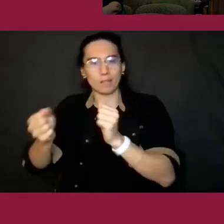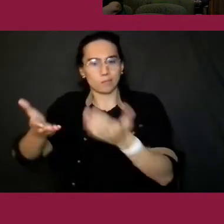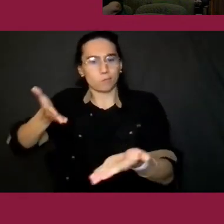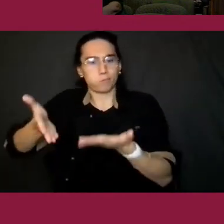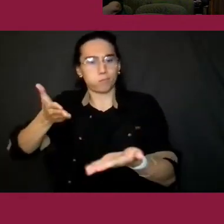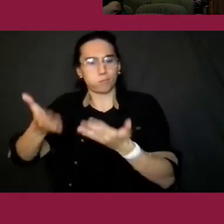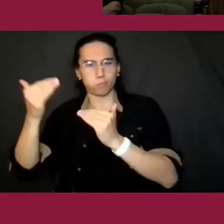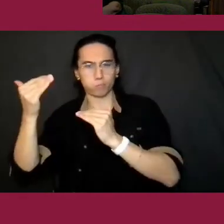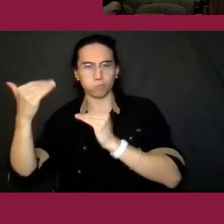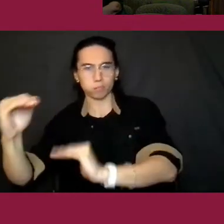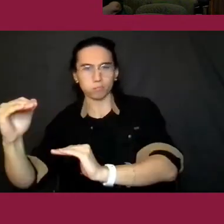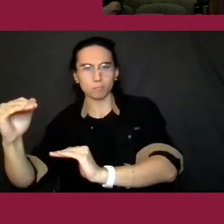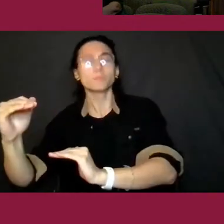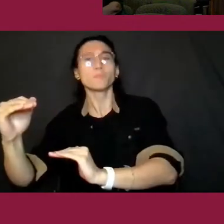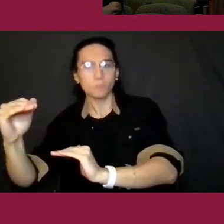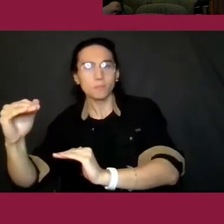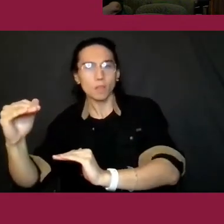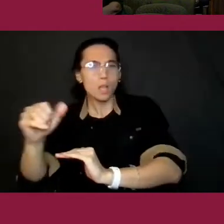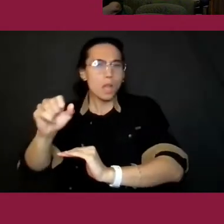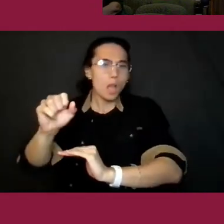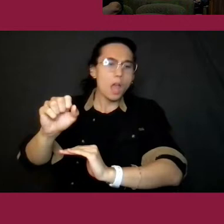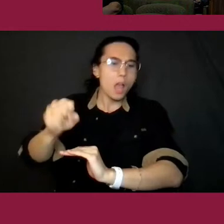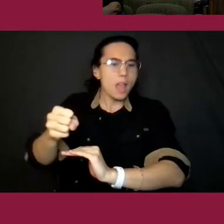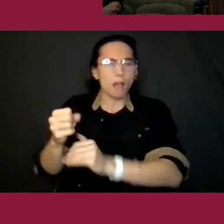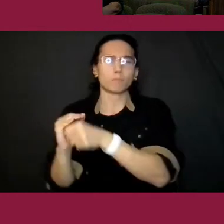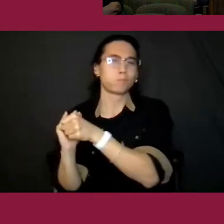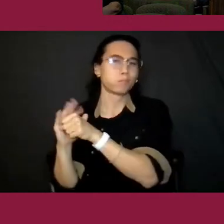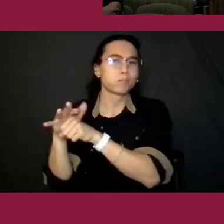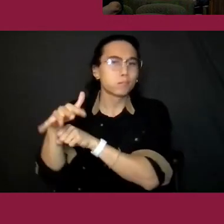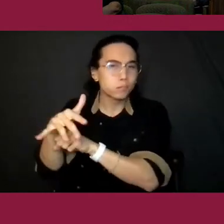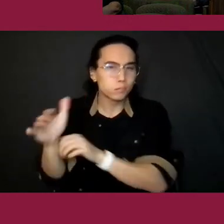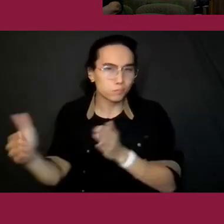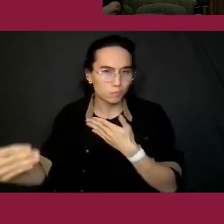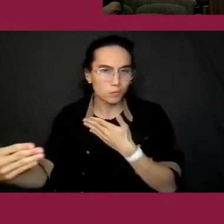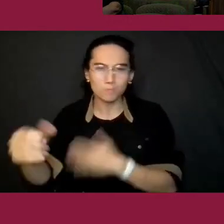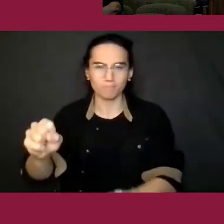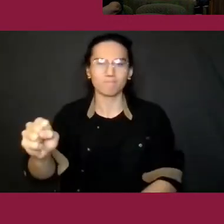then, then there is enough room. But, but exactly the re-, reason